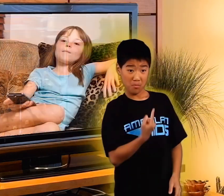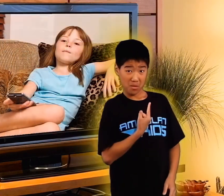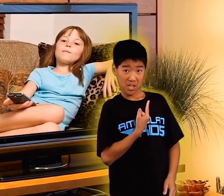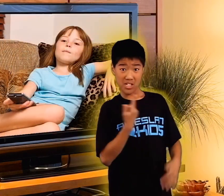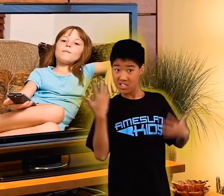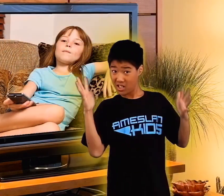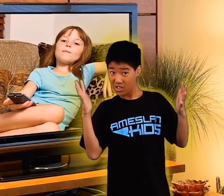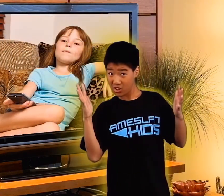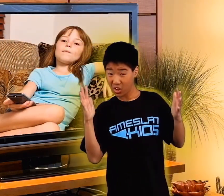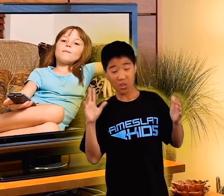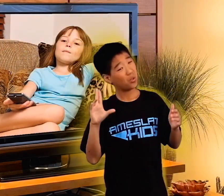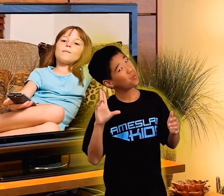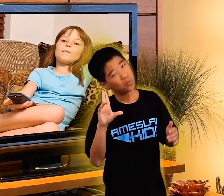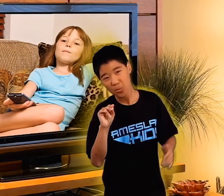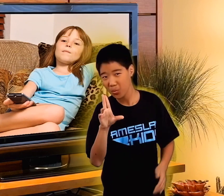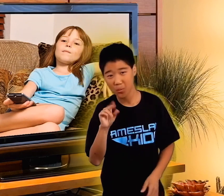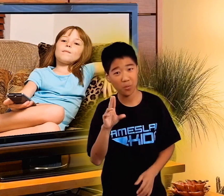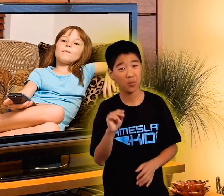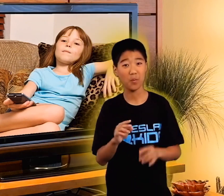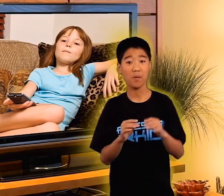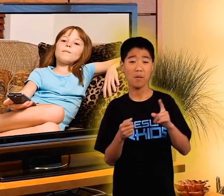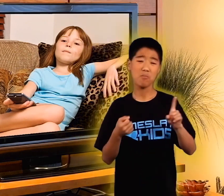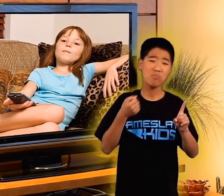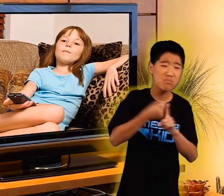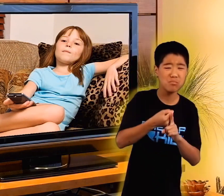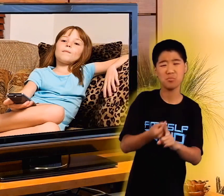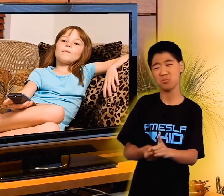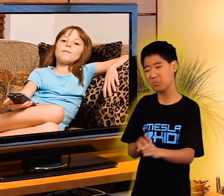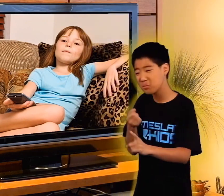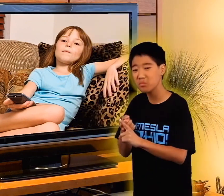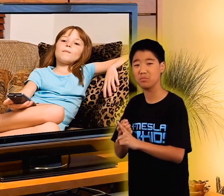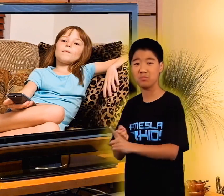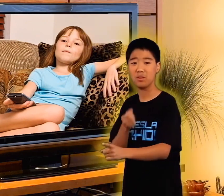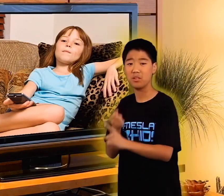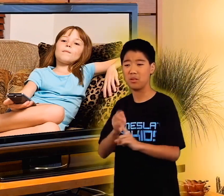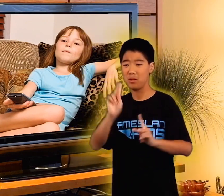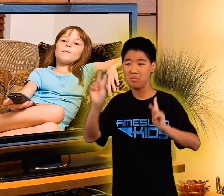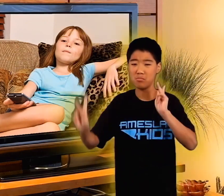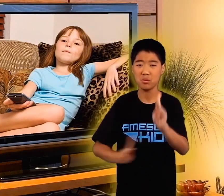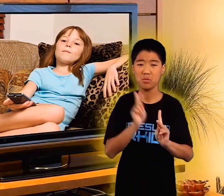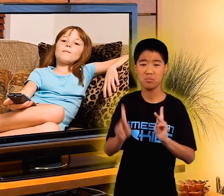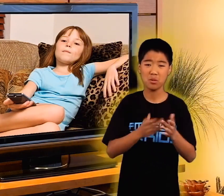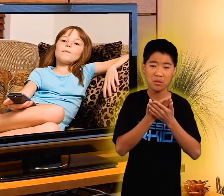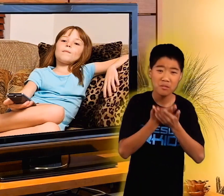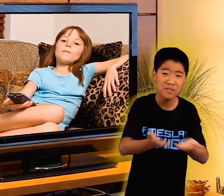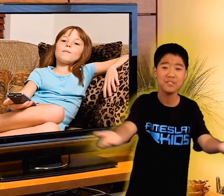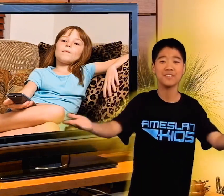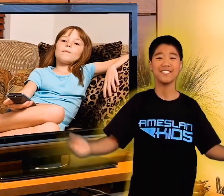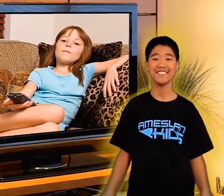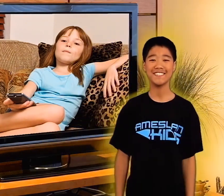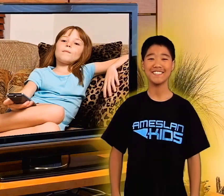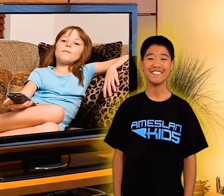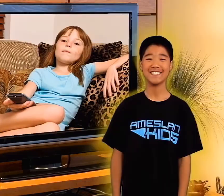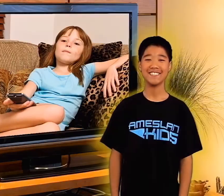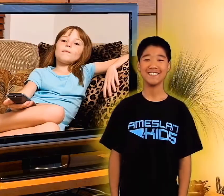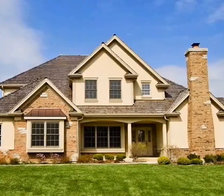EVERY MOVE YOU MAKE AFFECTS MORE THAN JUST YOUR OWN SWEET SELF,